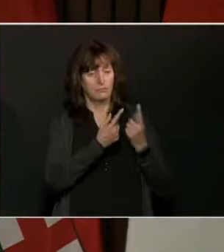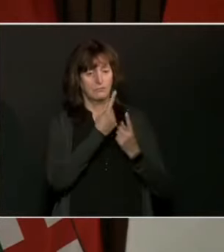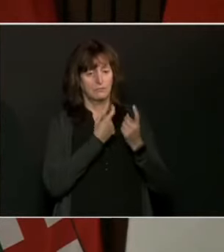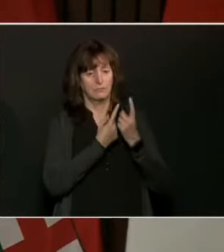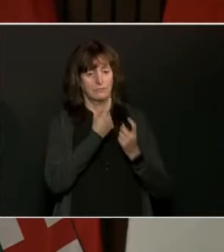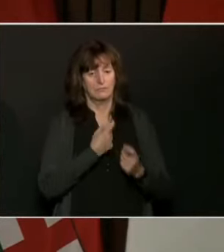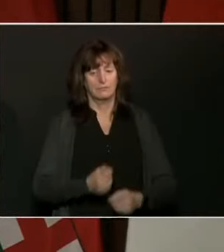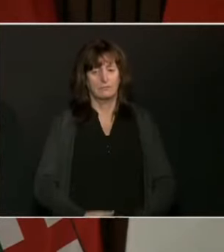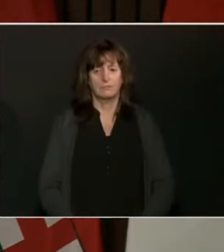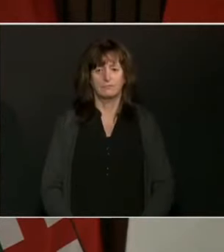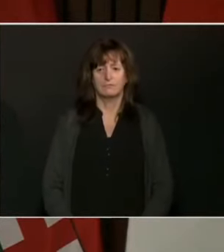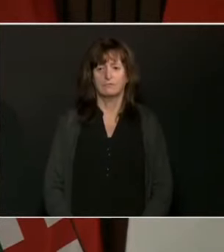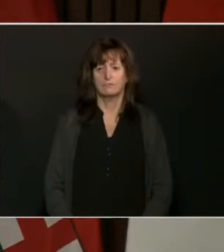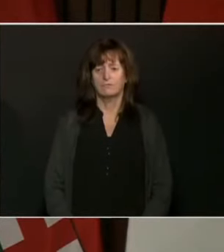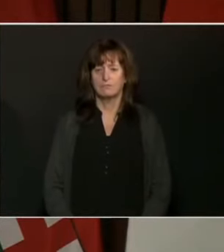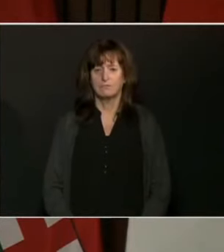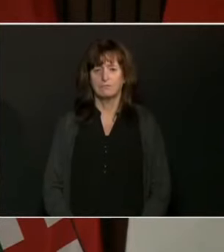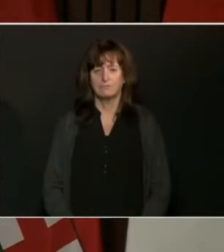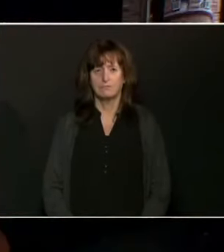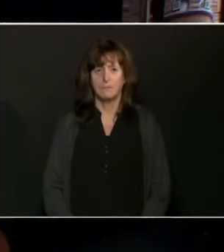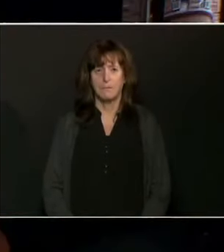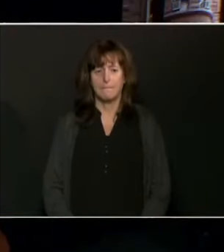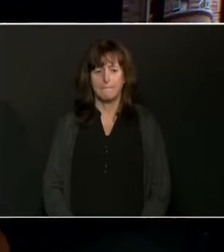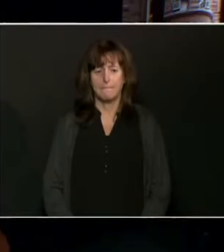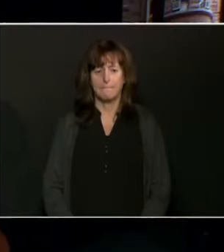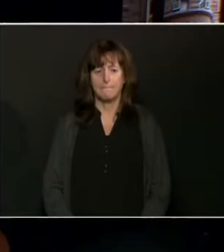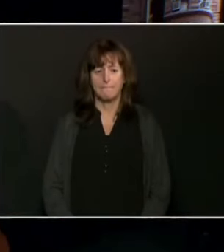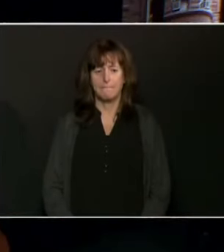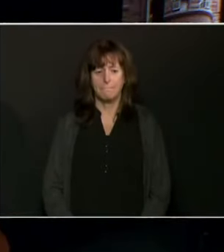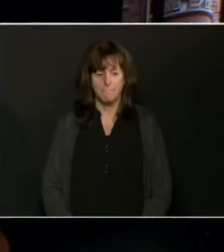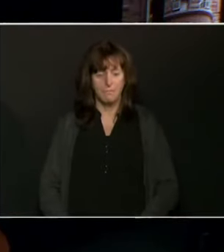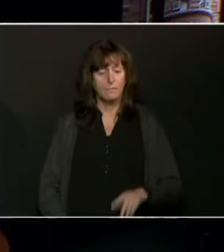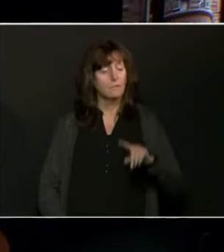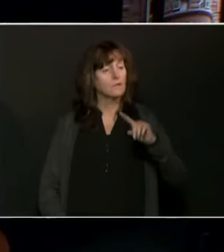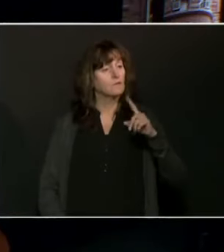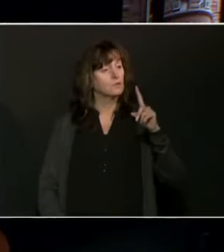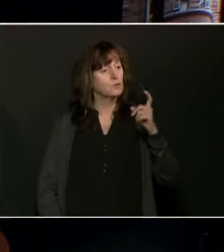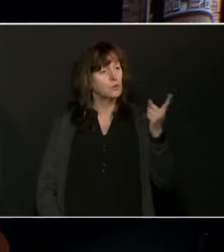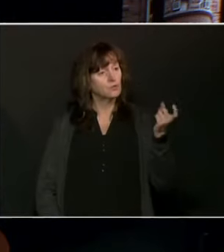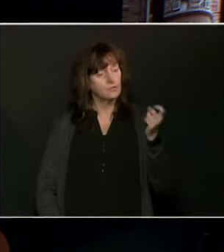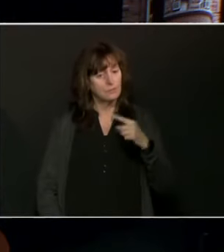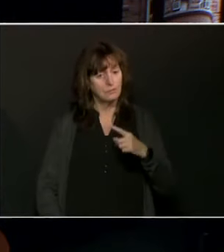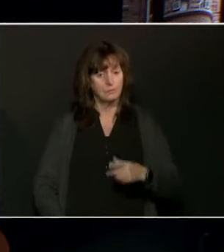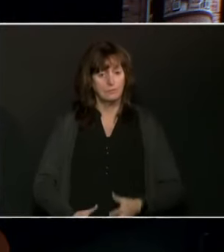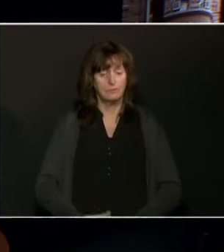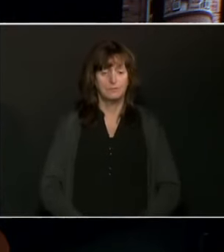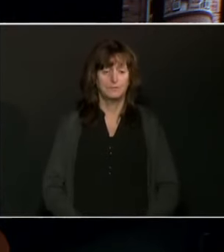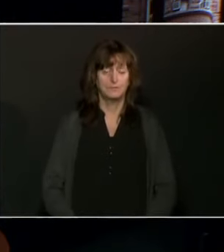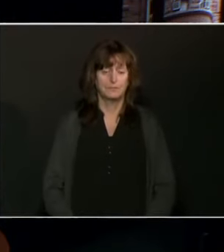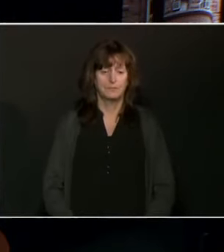BRIEFING. I BELIEVE WE CAN GO TO QUESTIONS